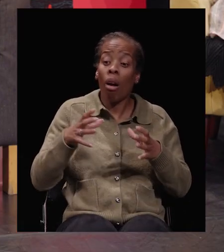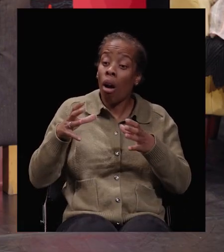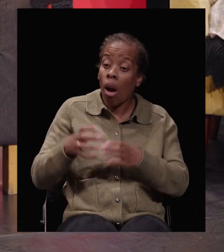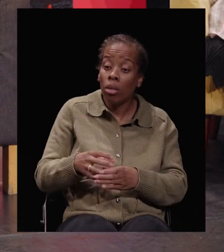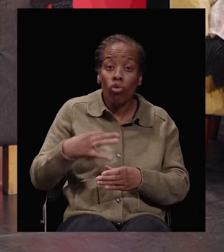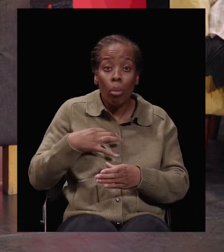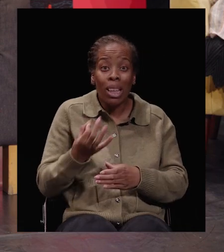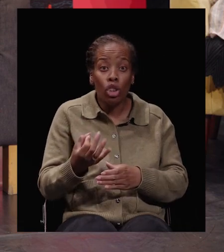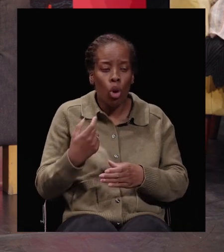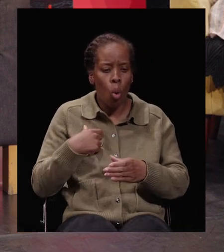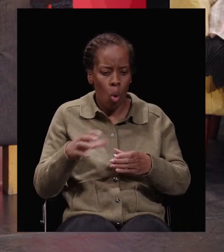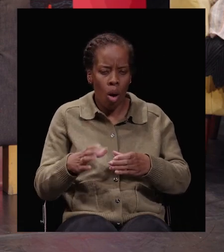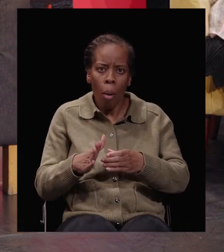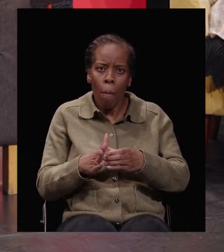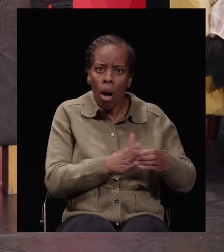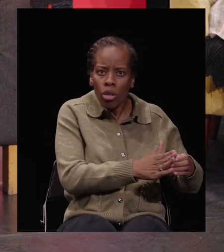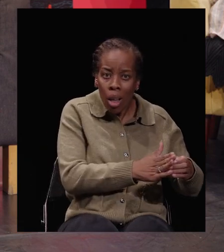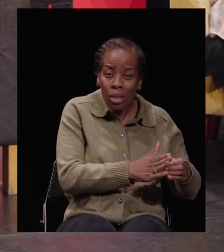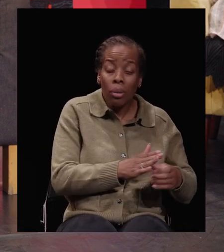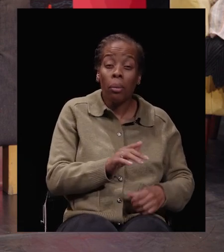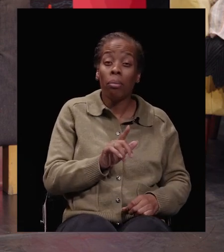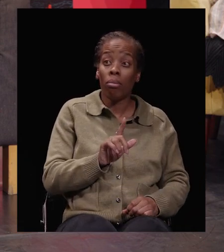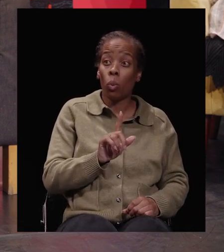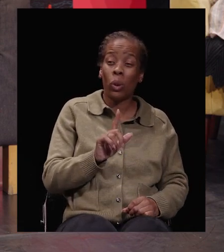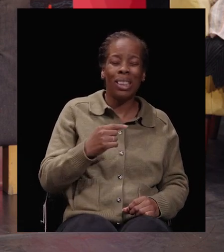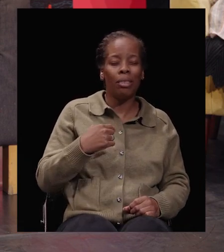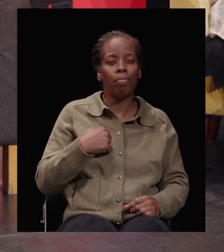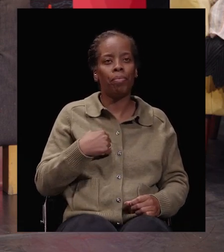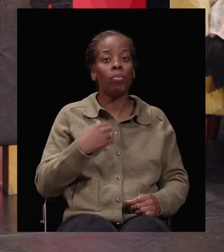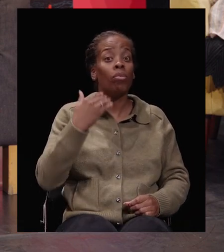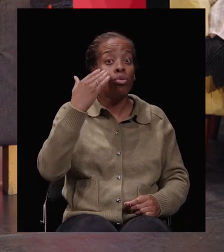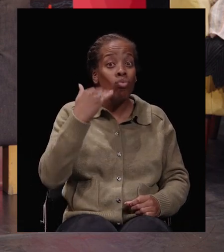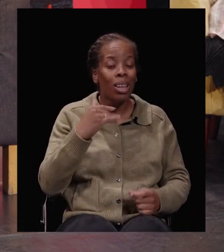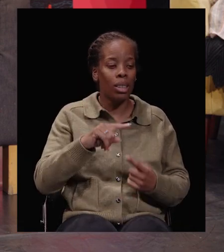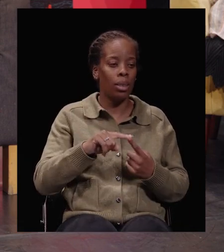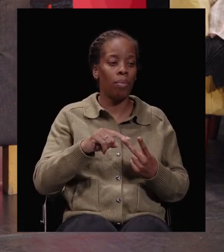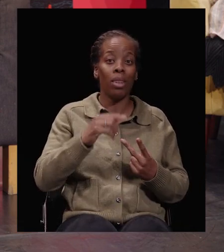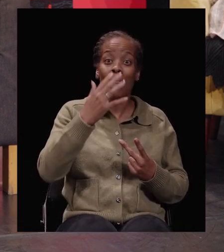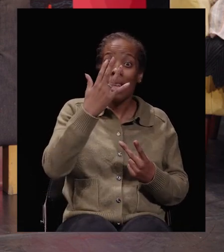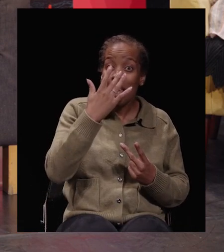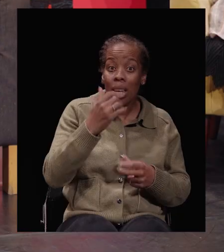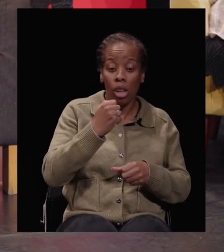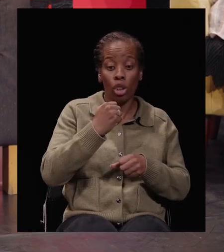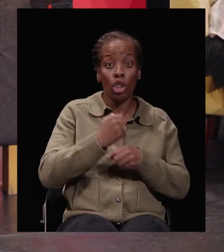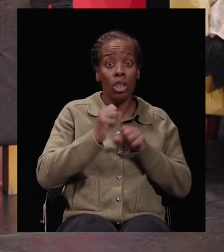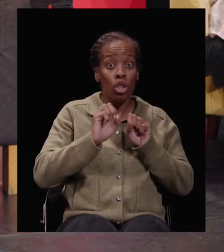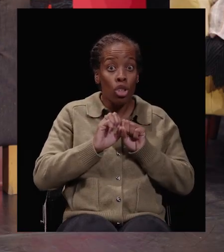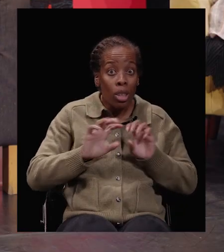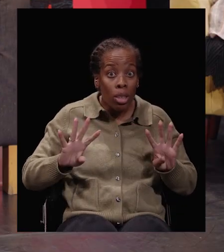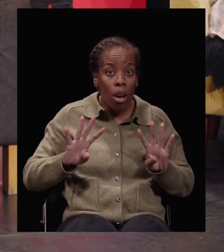and we often think about notions of kind of race, of age, of gender, but we often forget